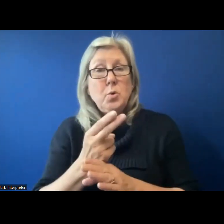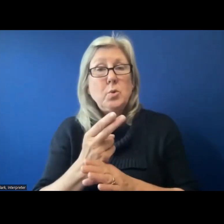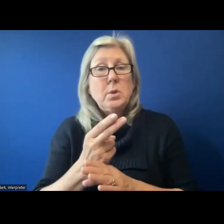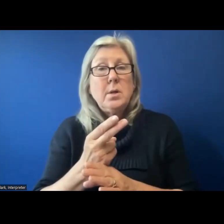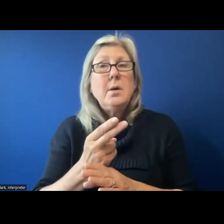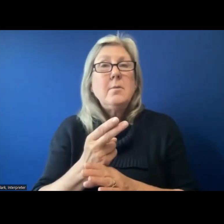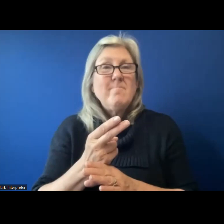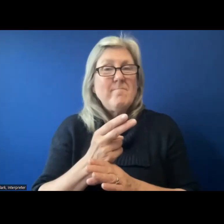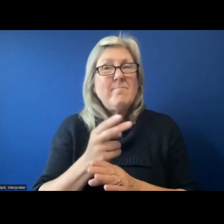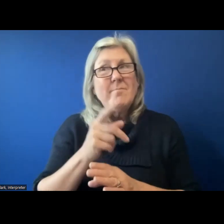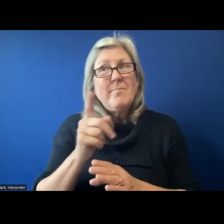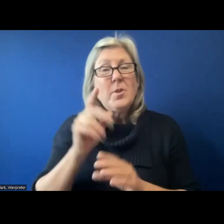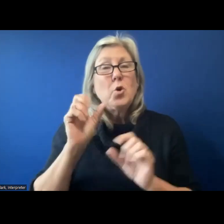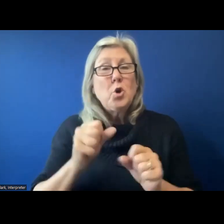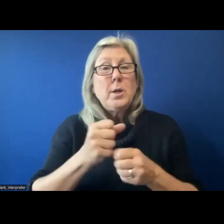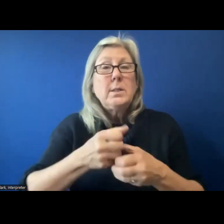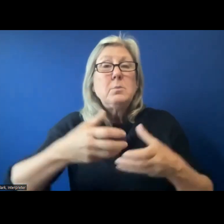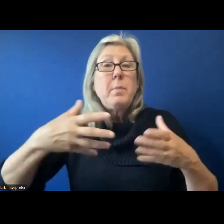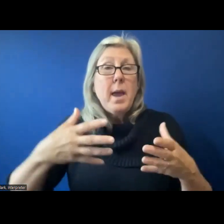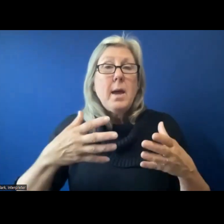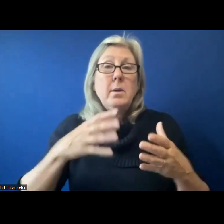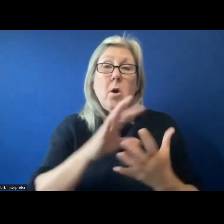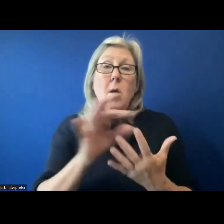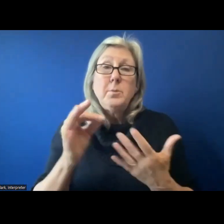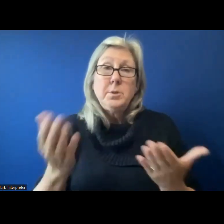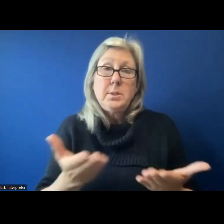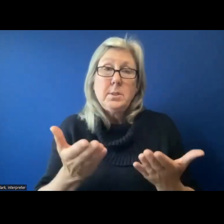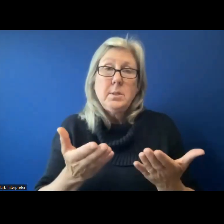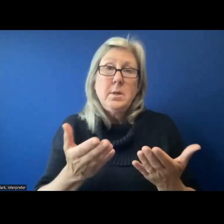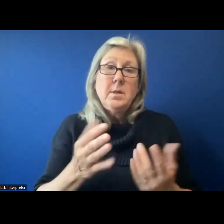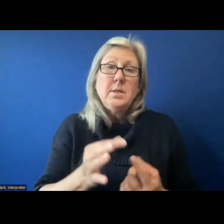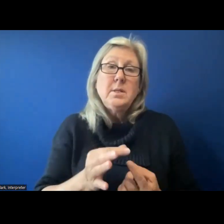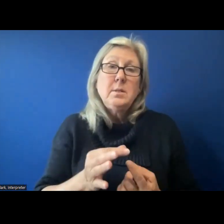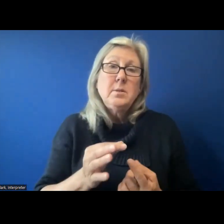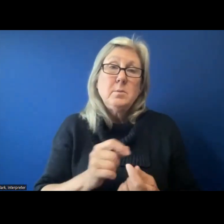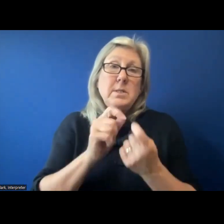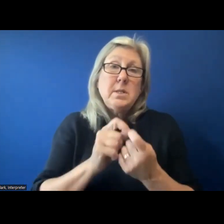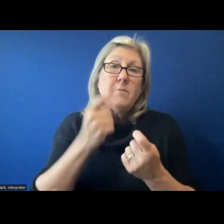the options available, specifically, in this case to Vermonters with developmental disabilities.